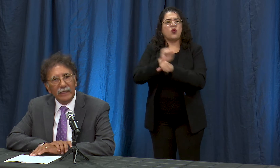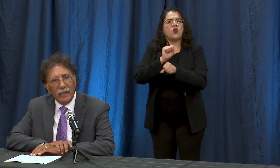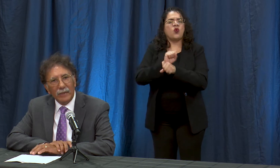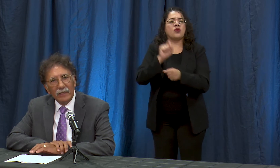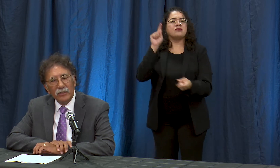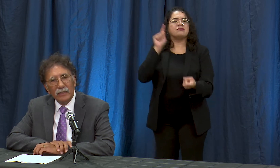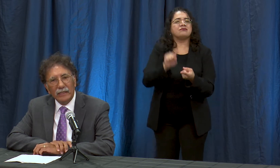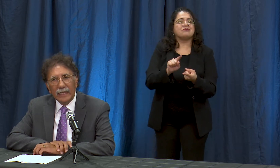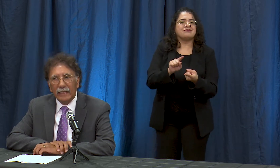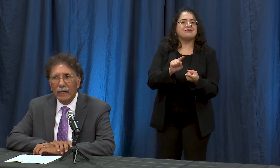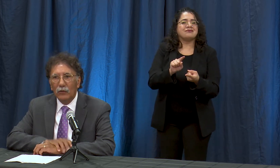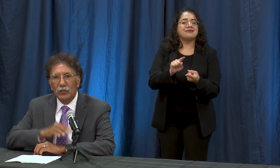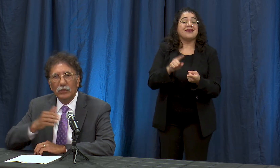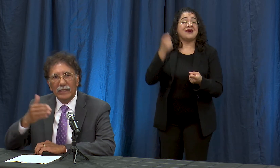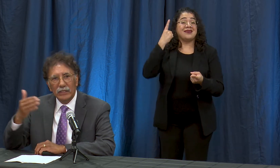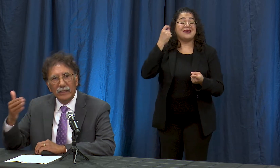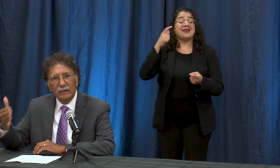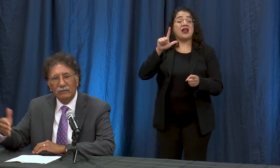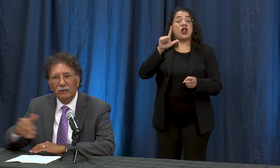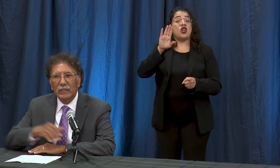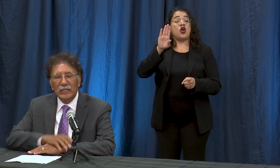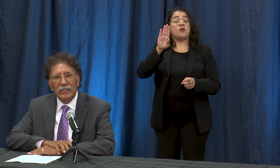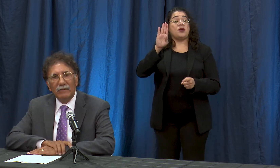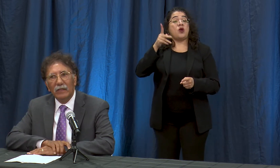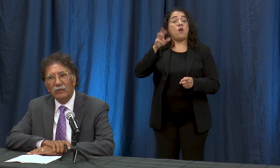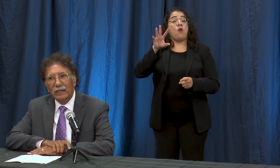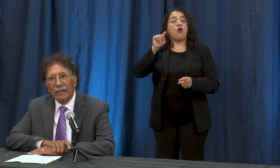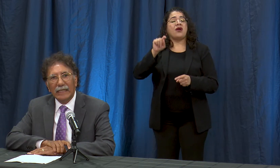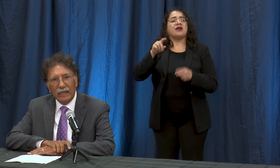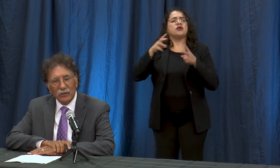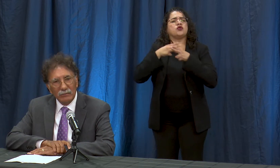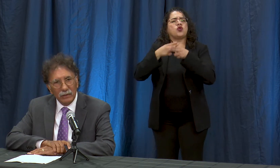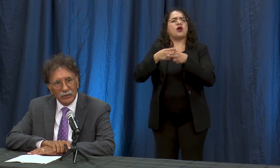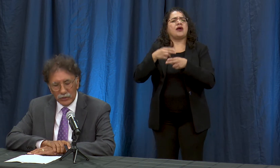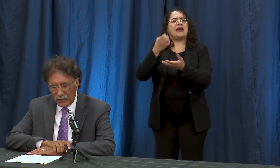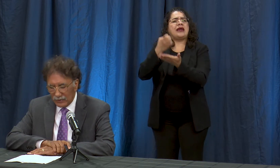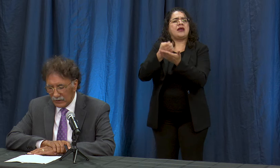economic engine and that accounts to at a state level 700,000 plus jobs in the